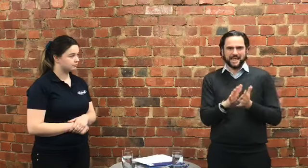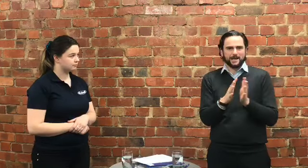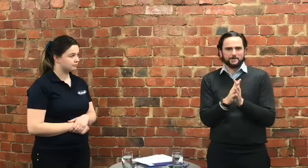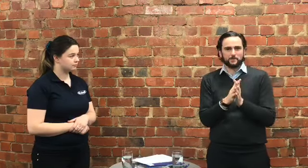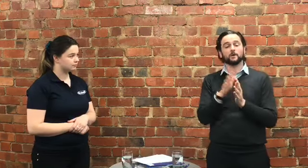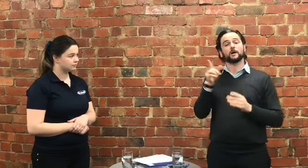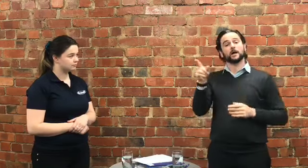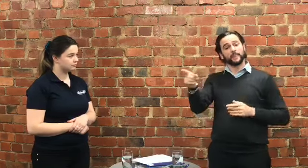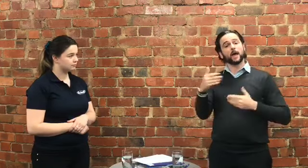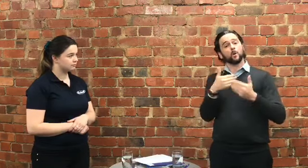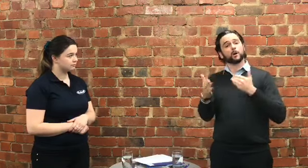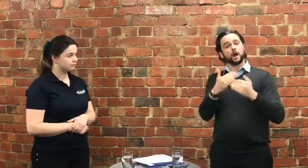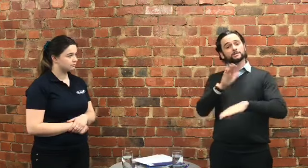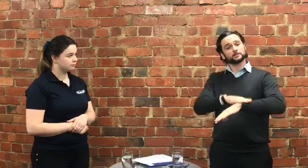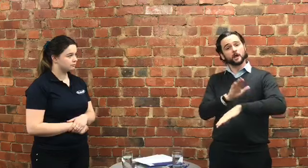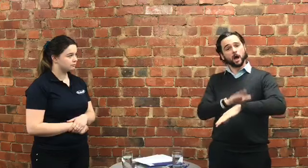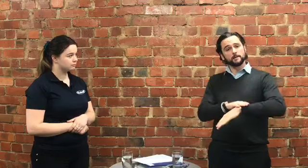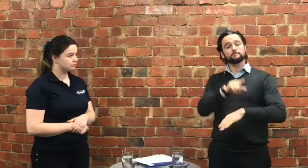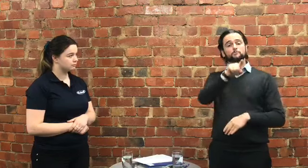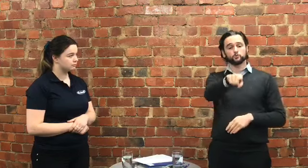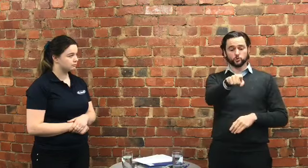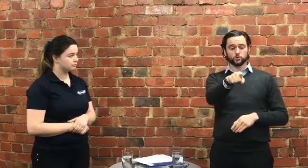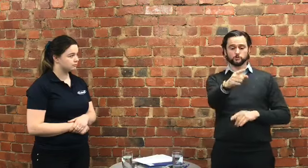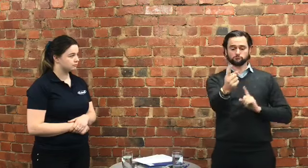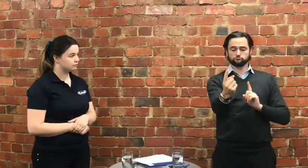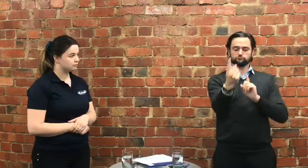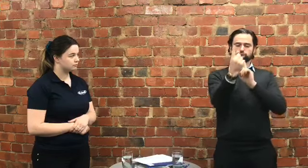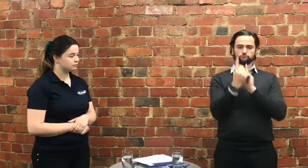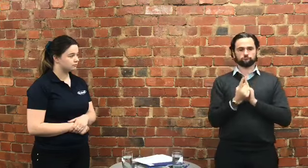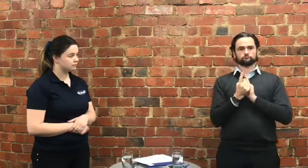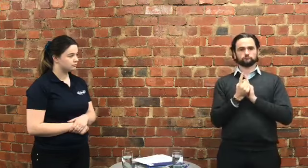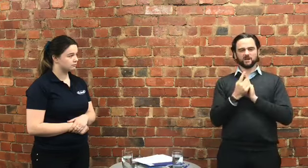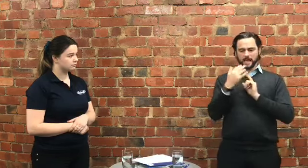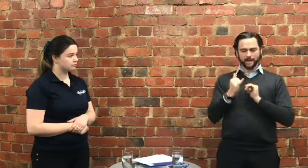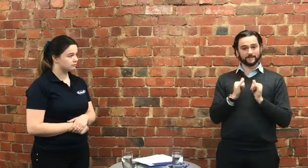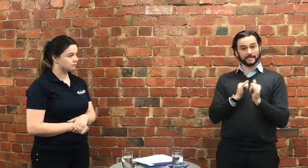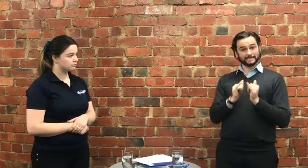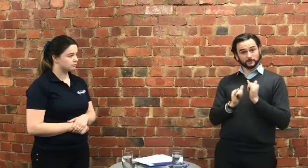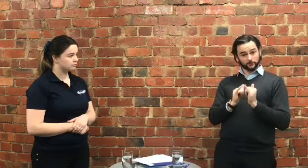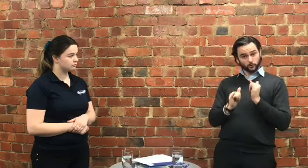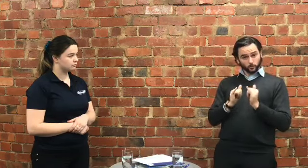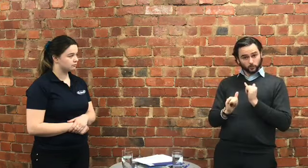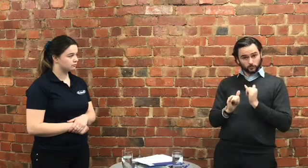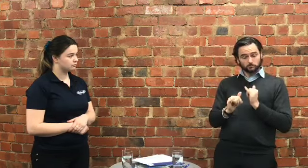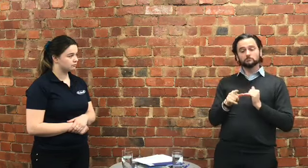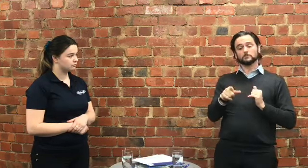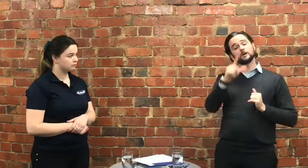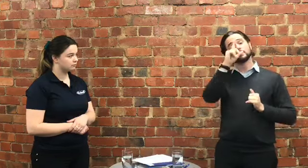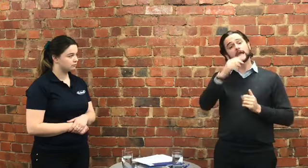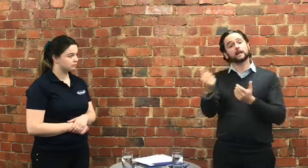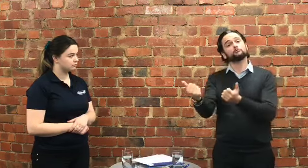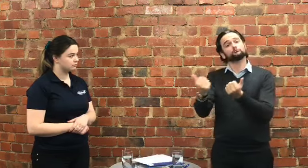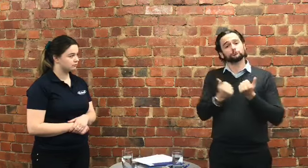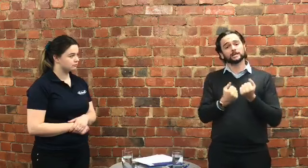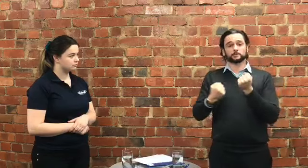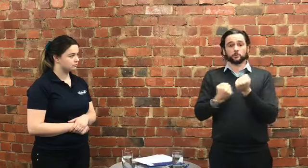The NDIS meets with you so they know what package you might be eligible for.